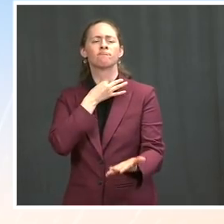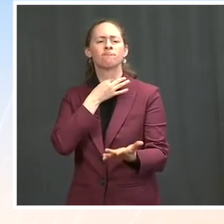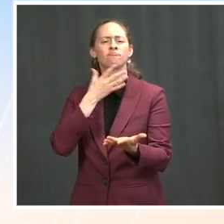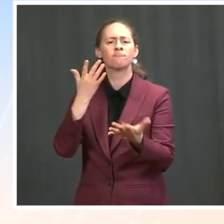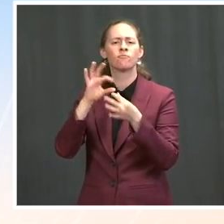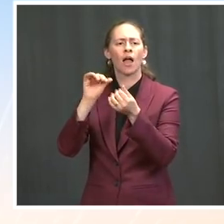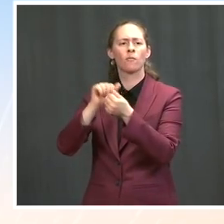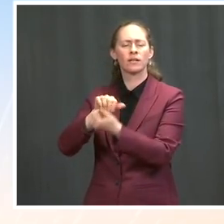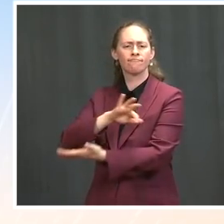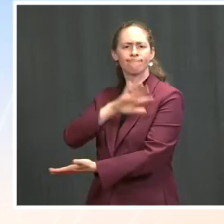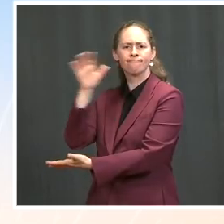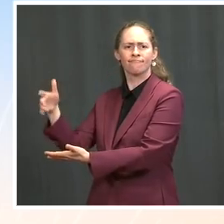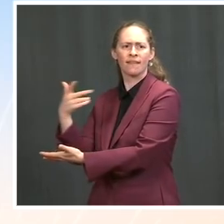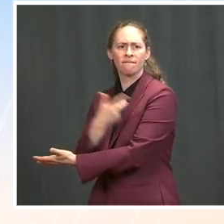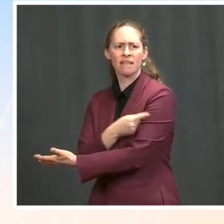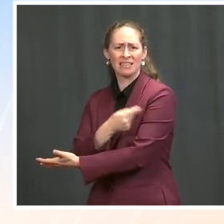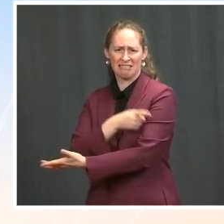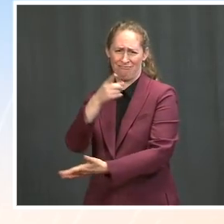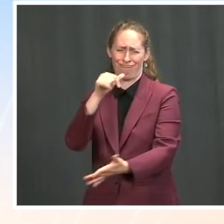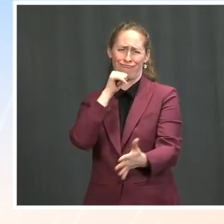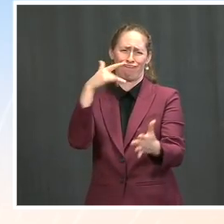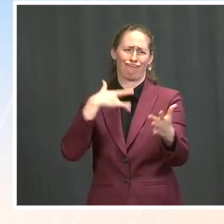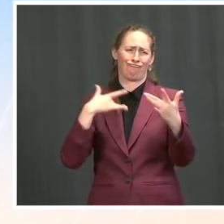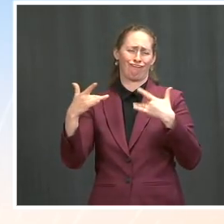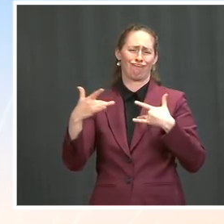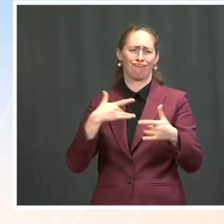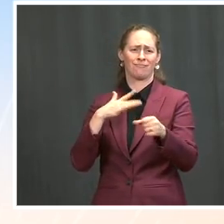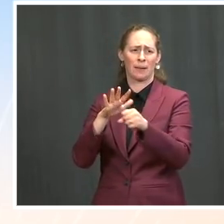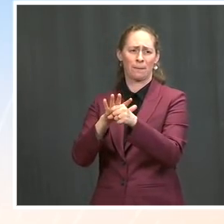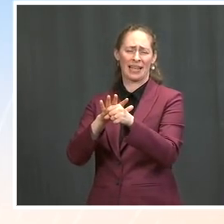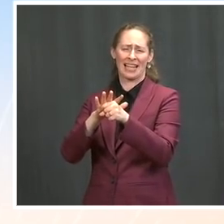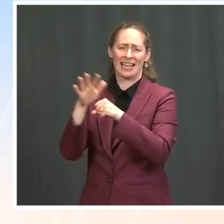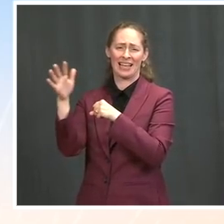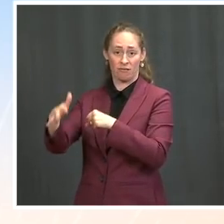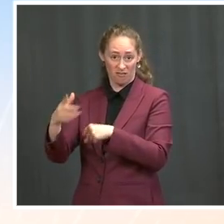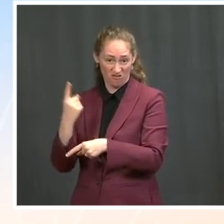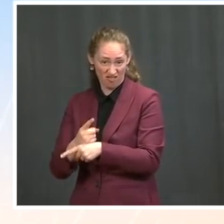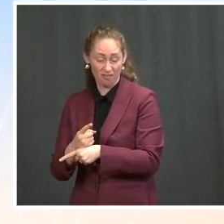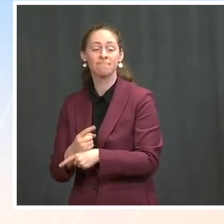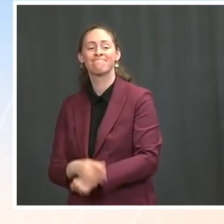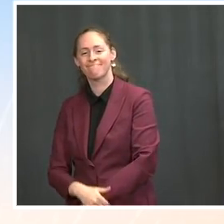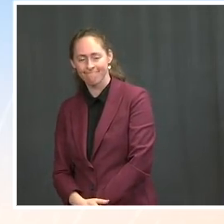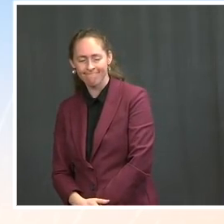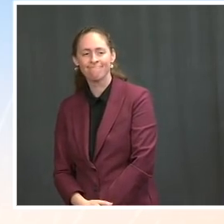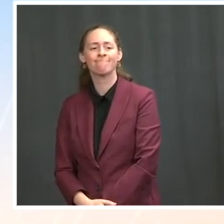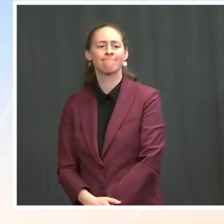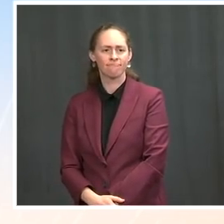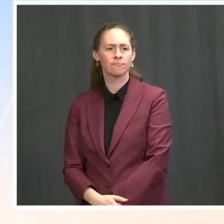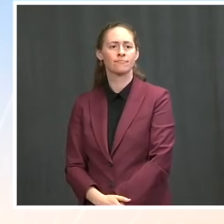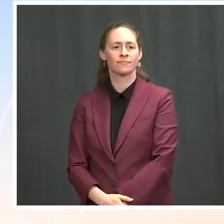Ms. Psaki: Yeah. The Press: On June 4th, Gayle Smith said that they expected the balance of 80 million -- this 55 million -- to come from the AstraZeneca shots.